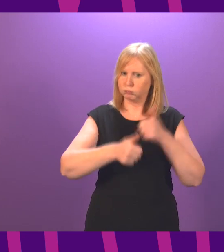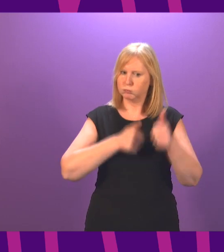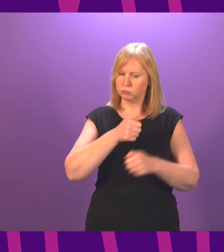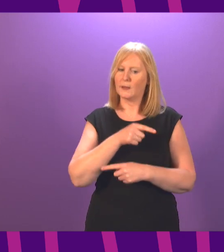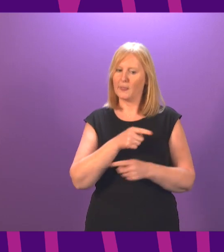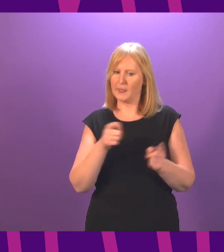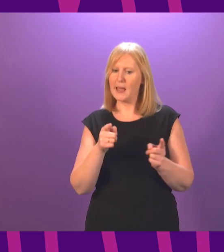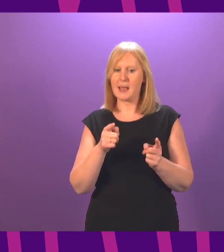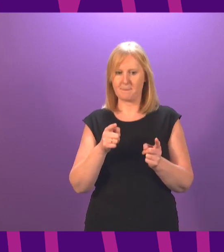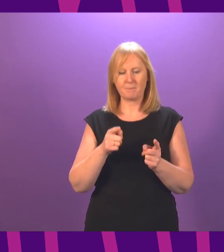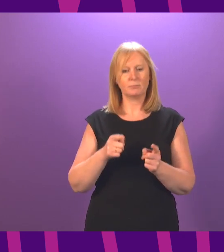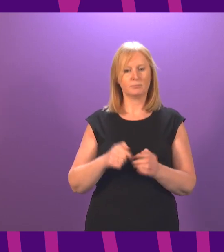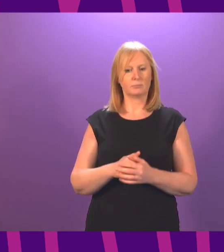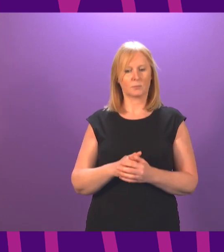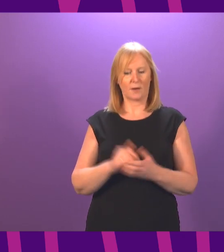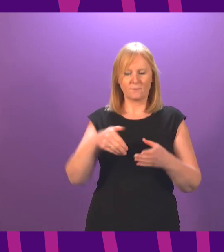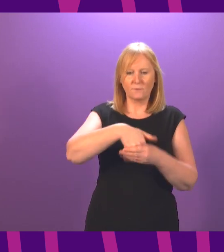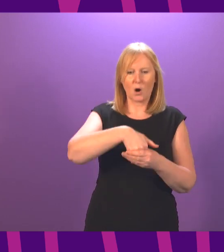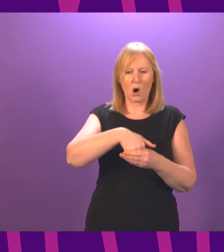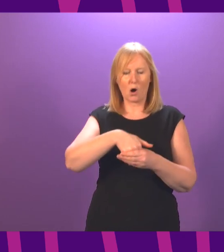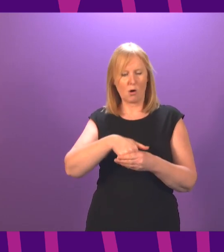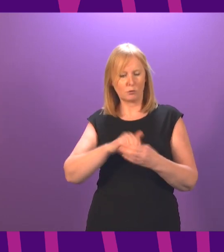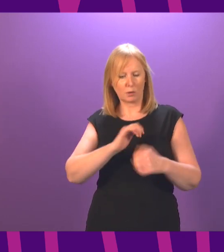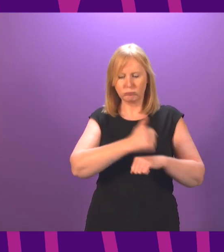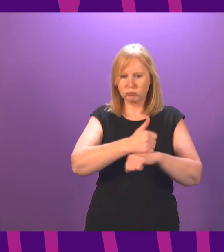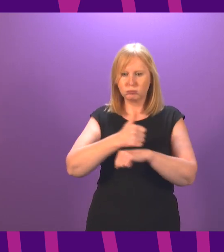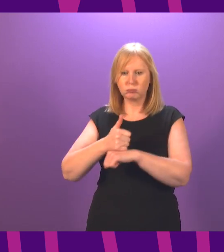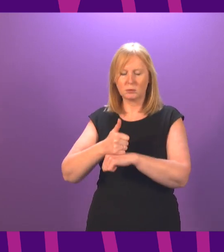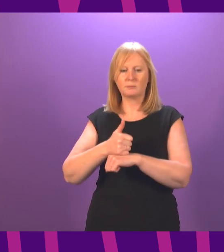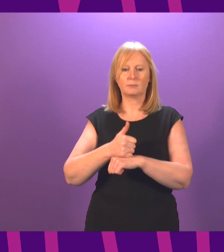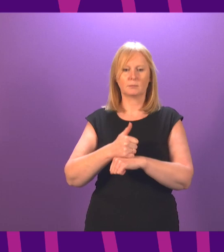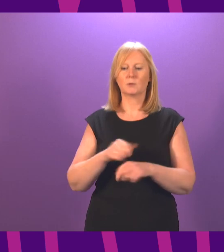Medical Welfare Service; Margaret O’Rourke, operations manager at the Vale of Leven hospital;